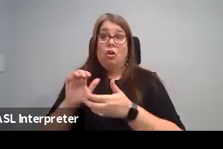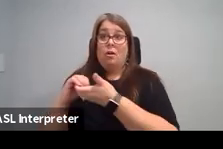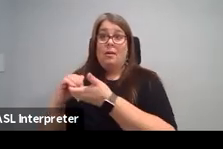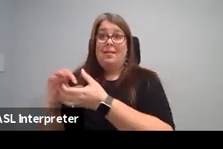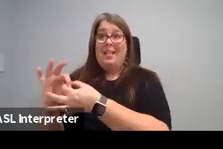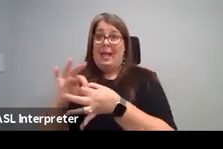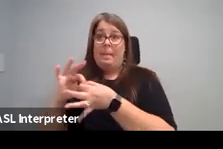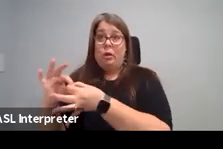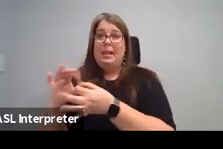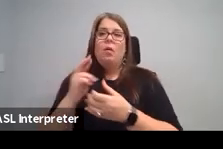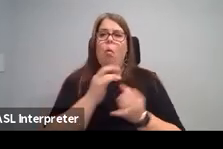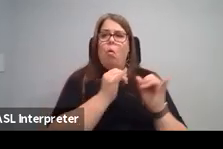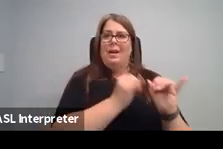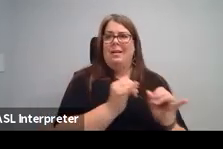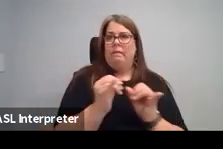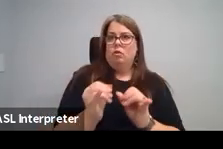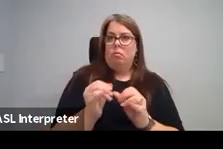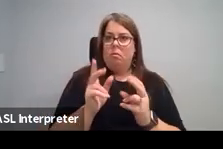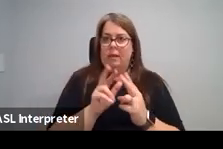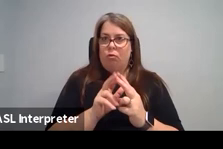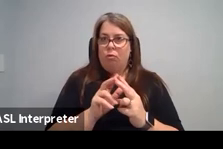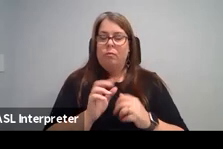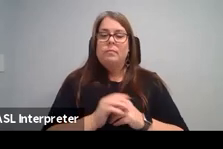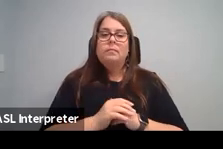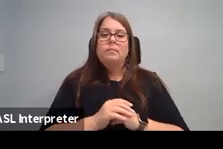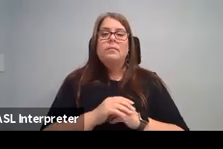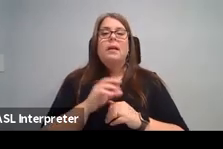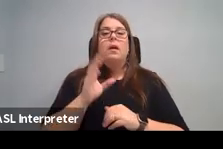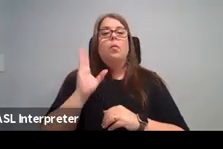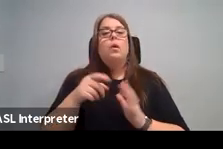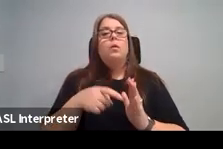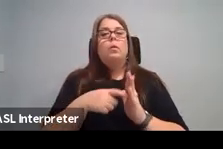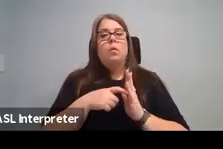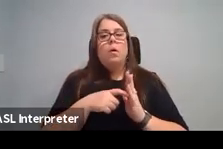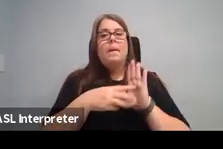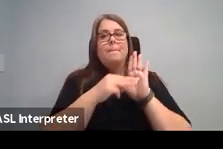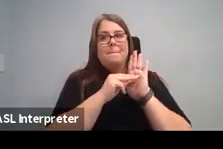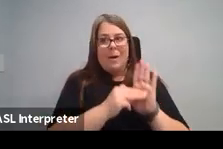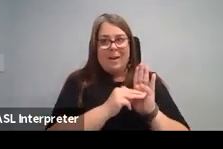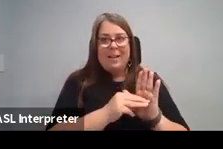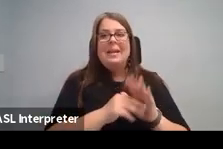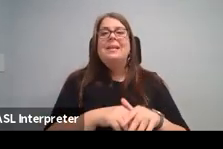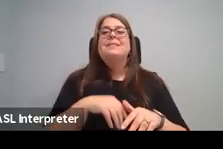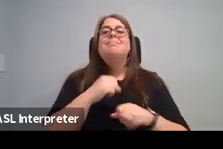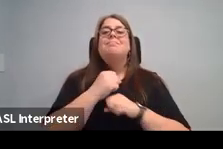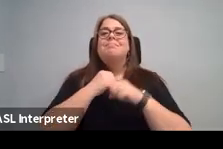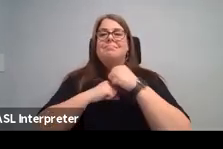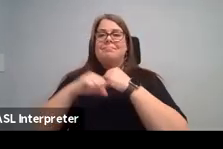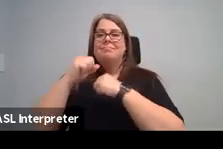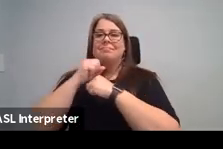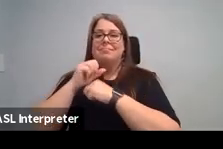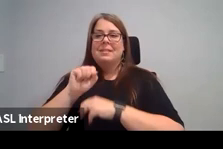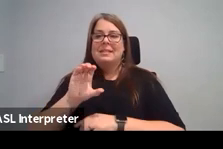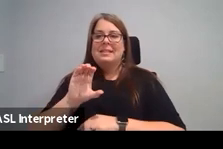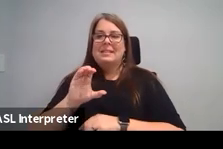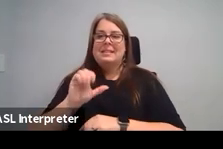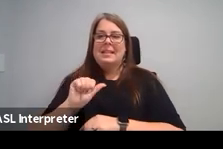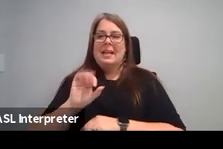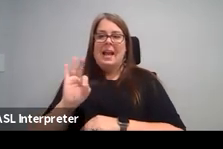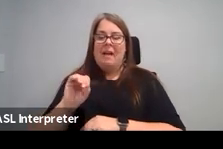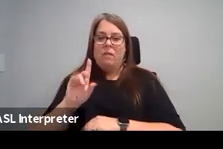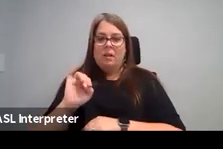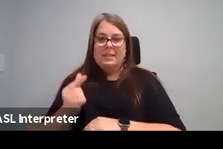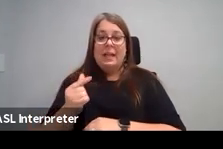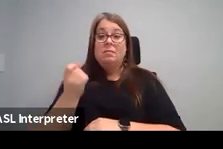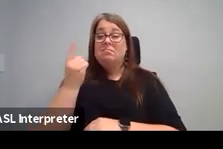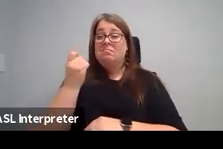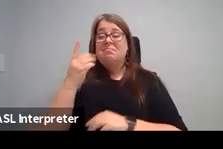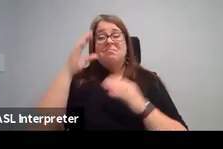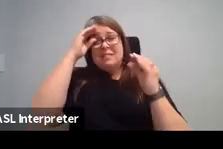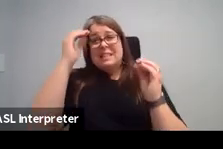Allison Frenzel : And applied learning does require modeling scaffolding conferencing and thoughtful feedback and reflection for the teachers. So the teacher is the facilitator and the guide and applied learning